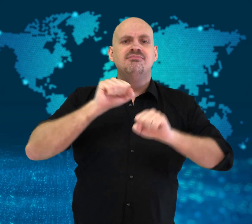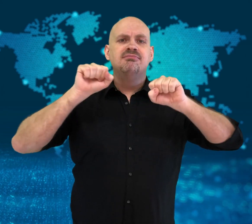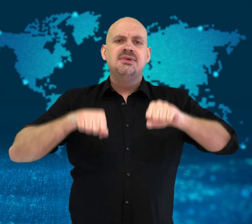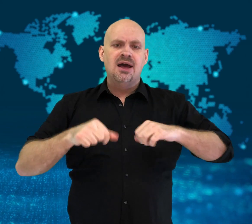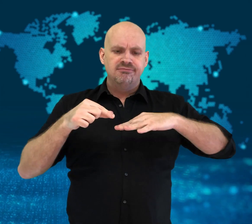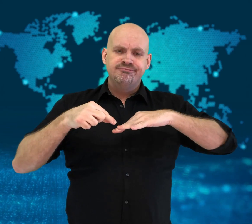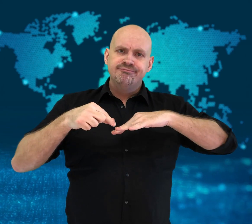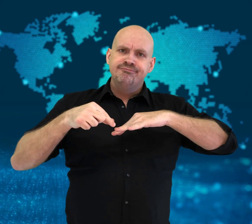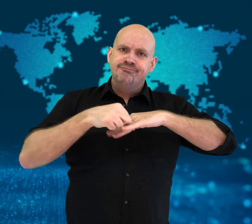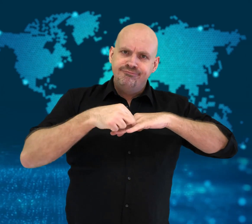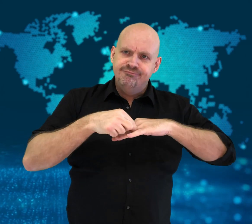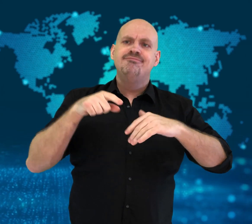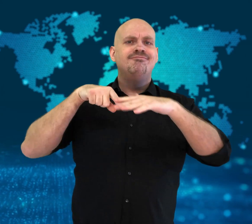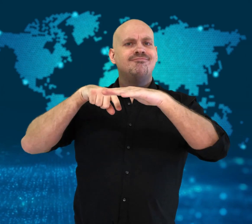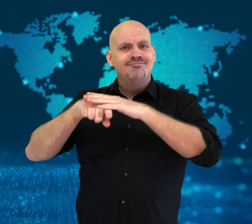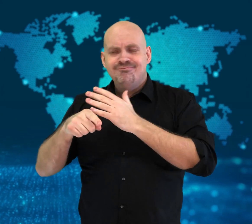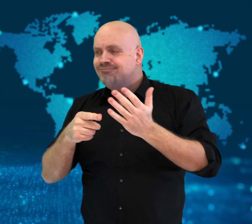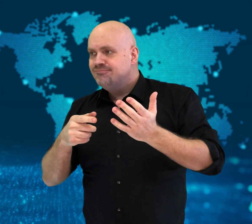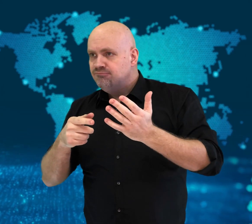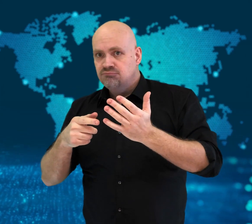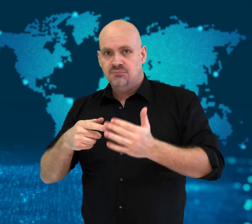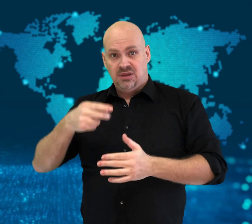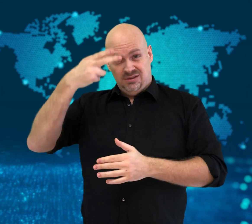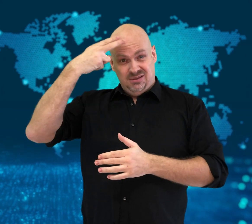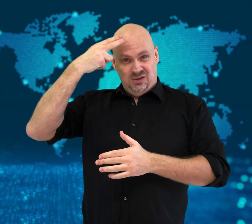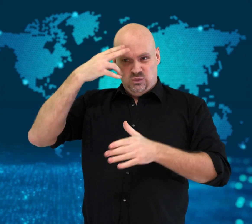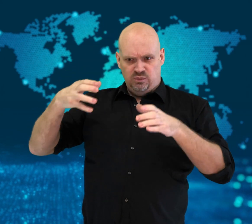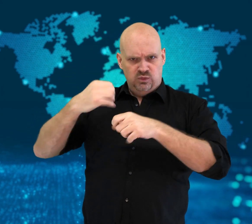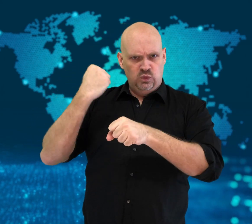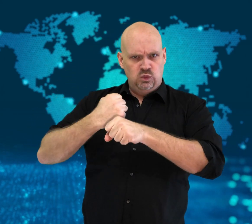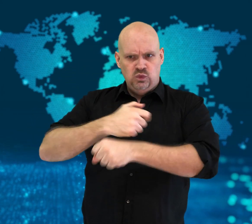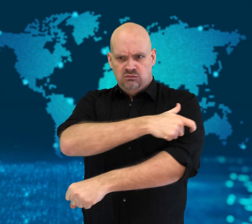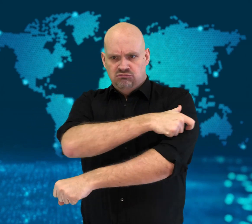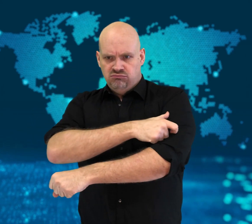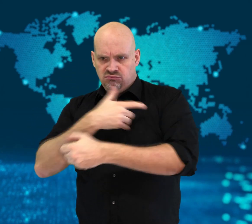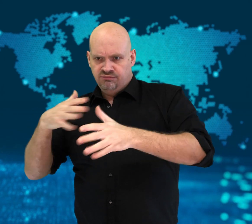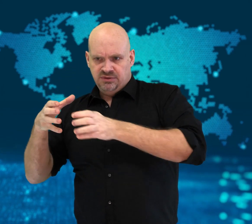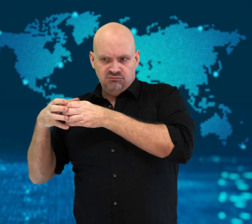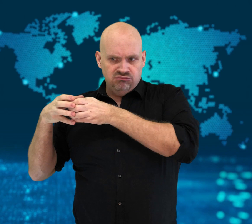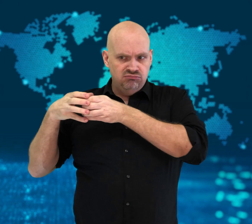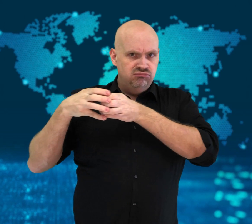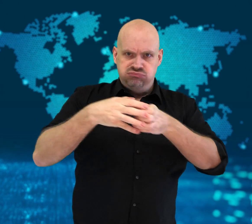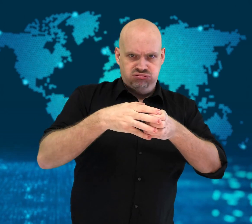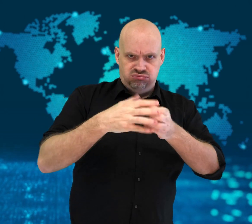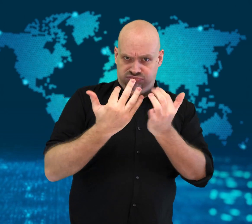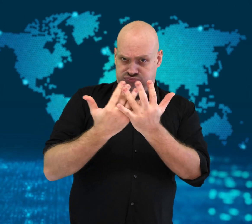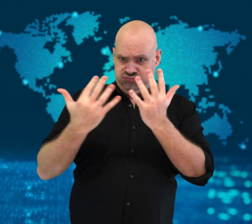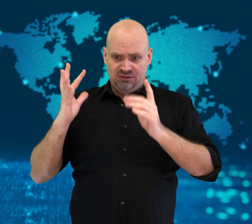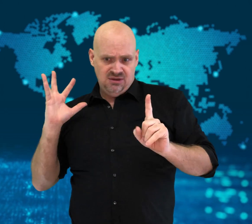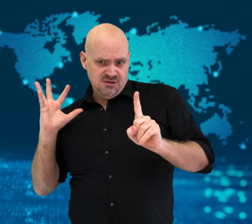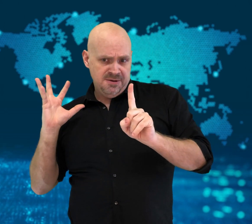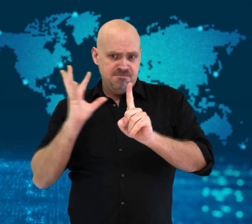at least a dozen Saudi security officials abducted him.